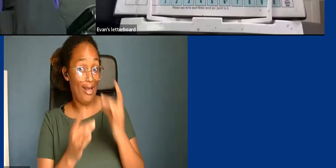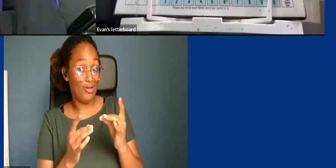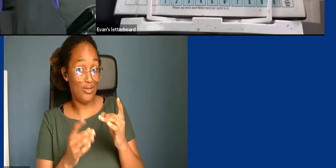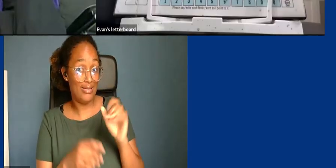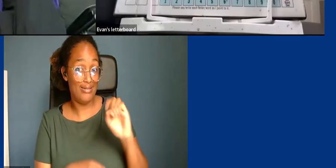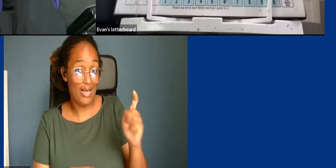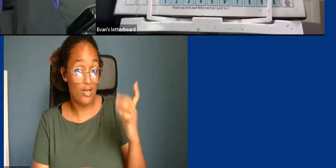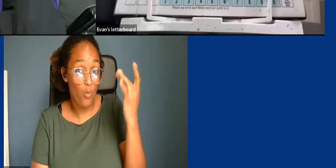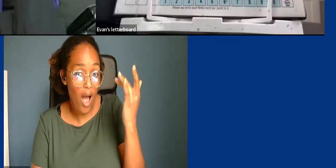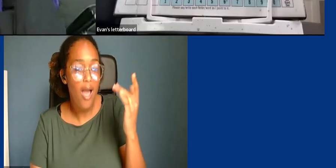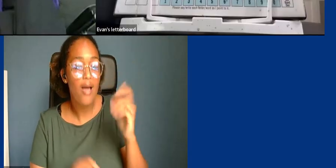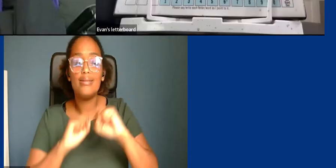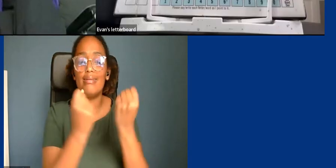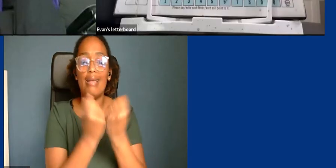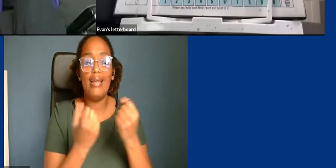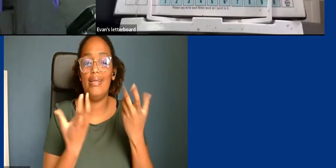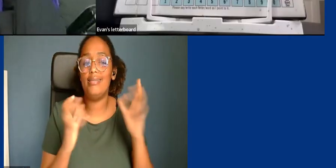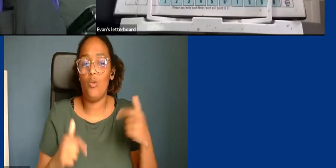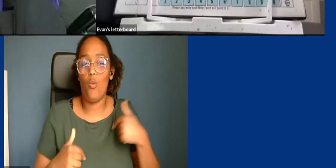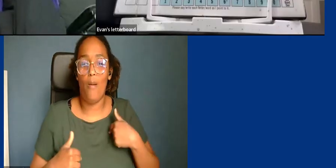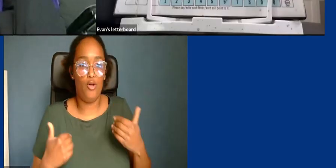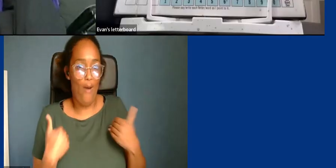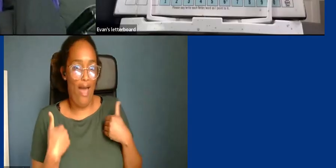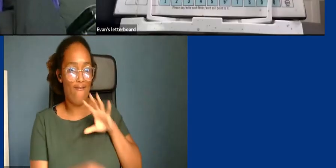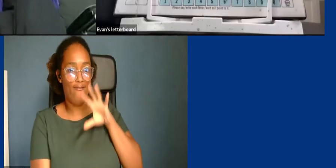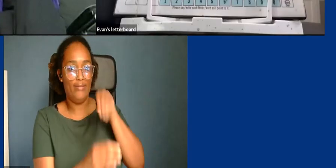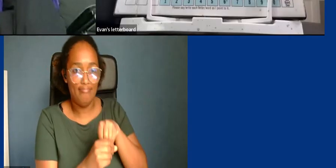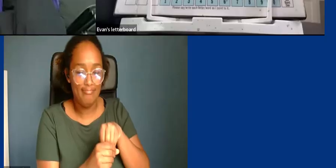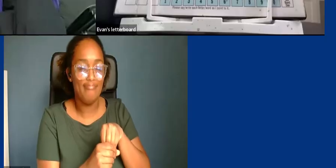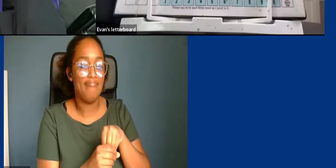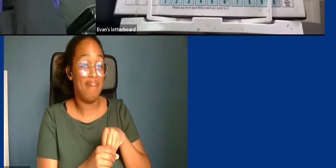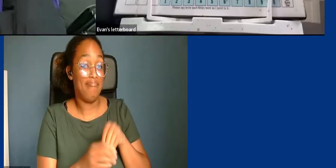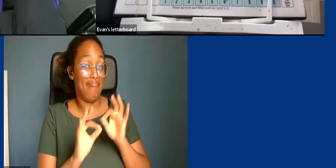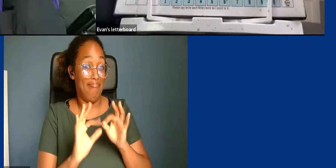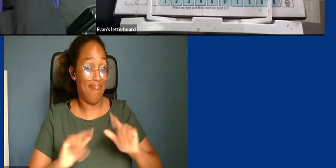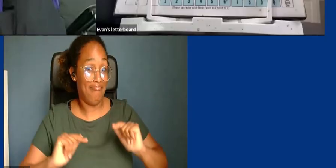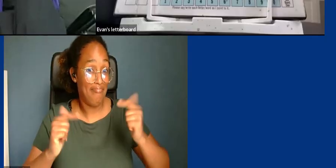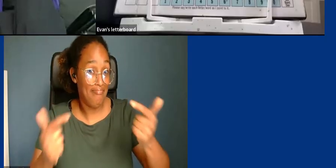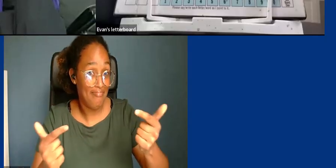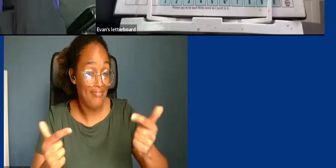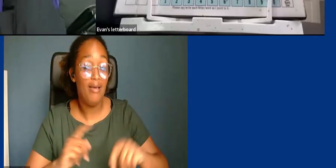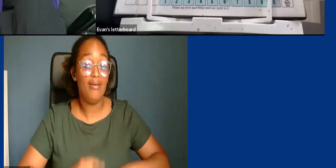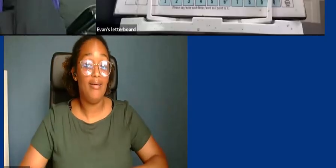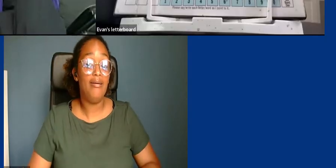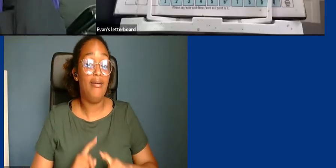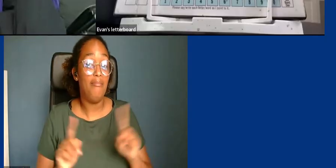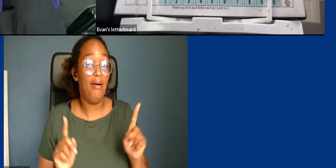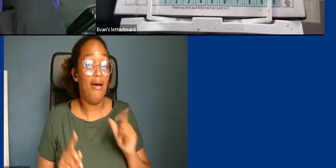unquote. However, not many people with disabilities are as self-aware as Ann Abbott.